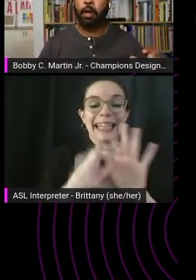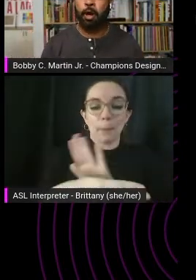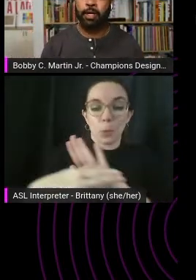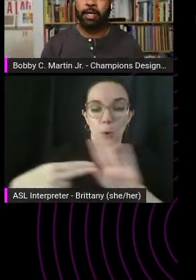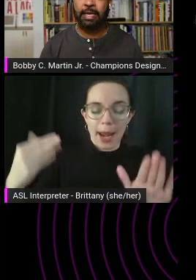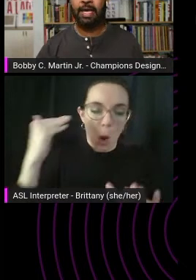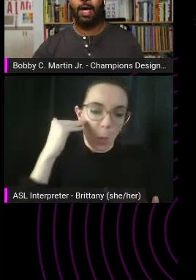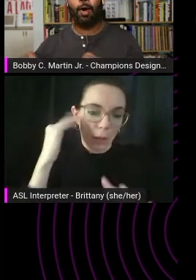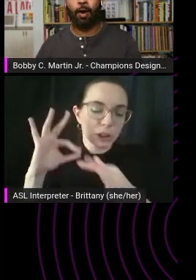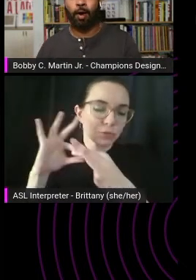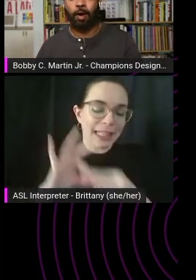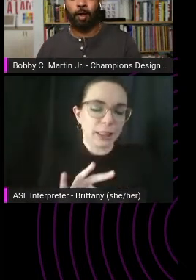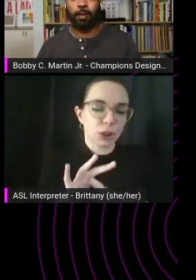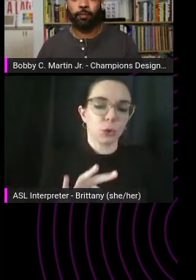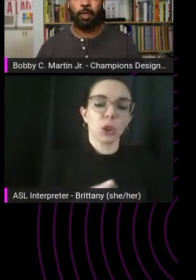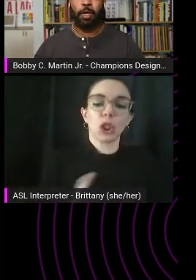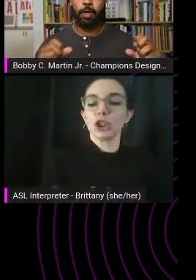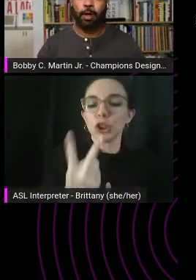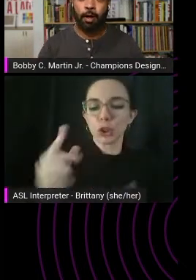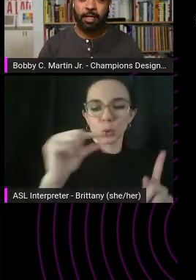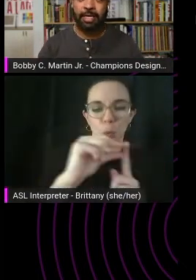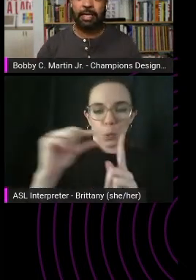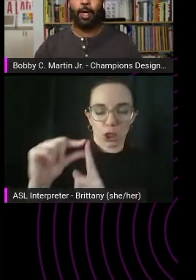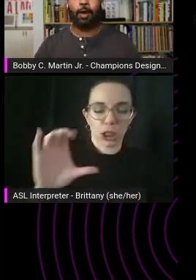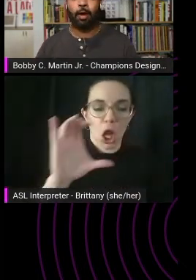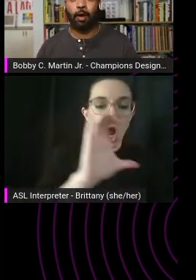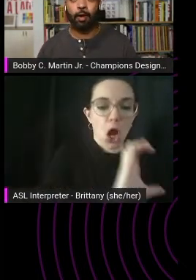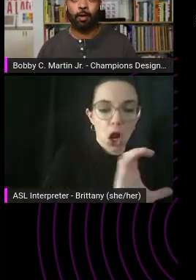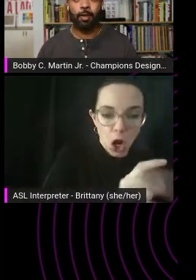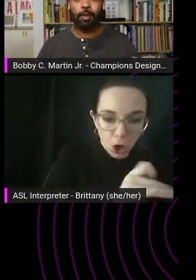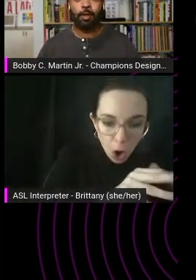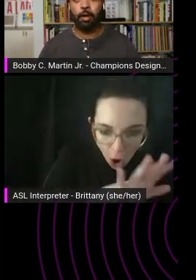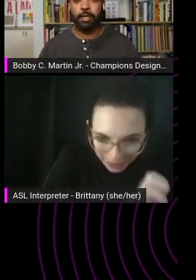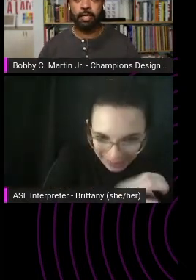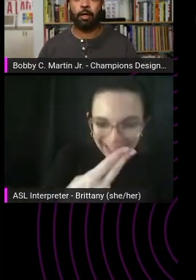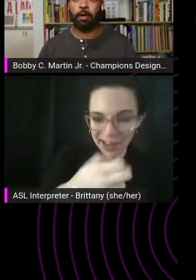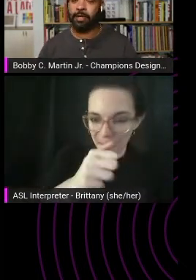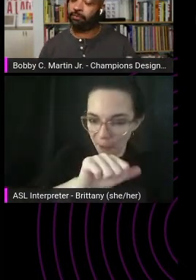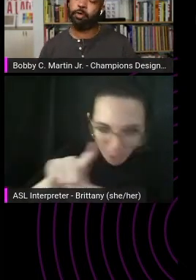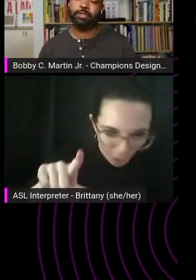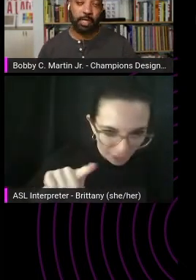Carnegie Hall. Carnegie Hall. Carnegie Hall. Now, of course,